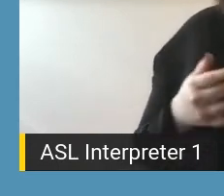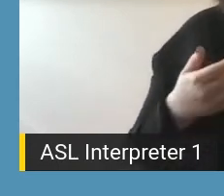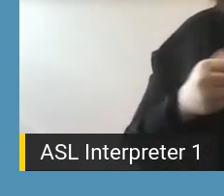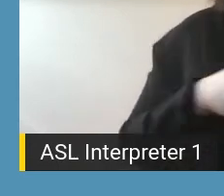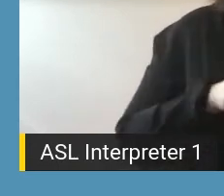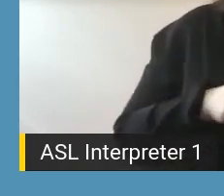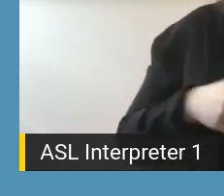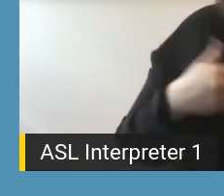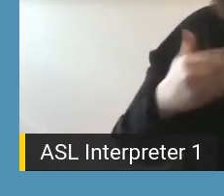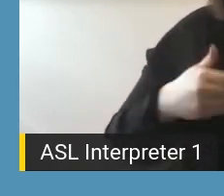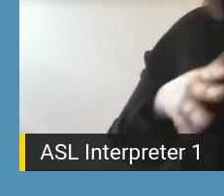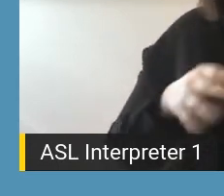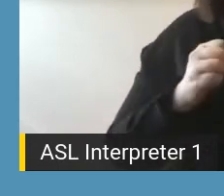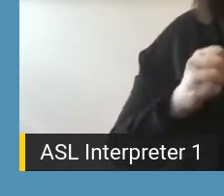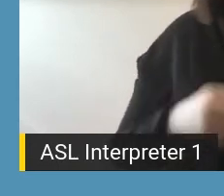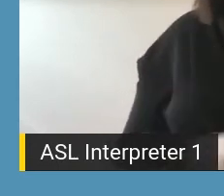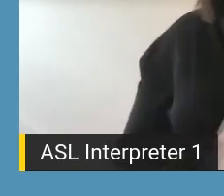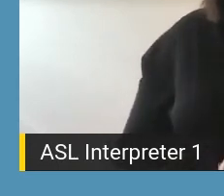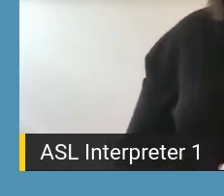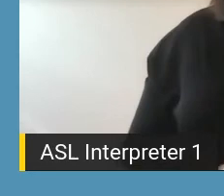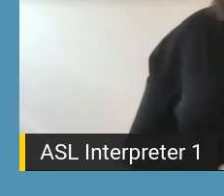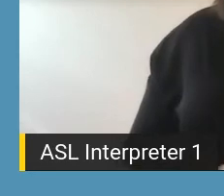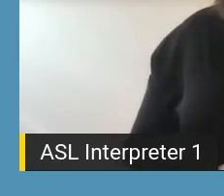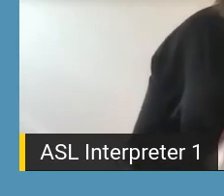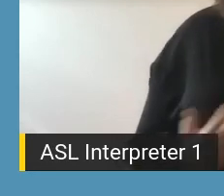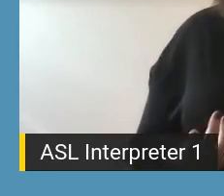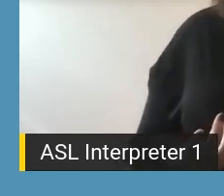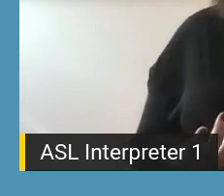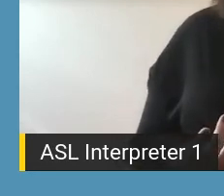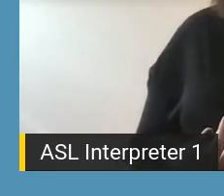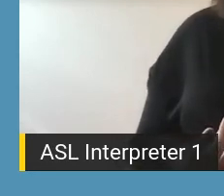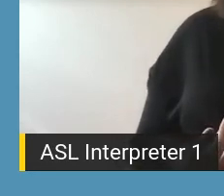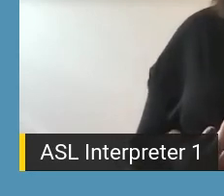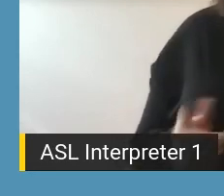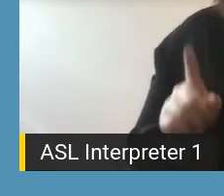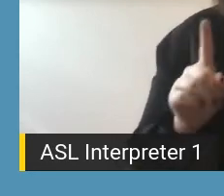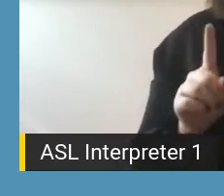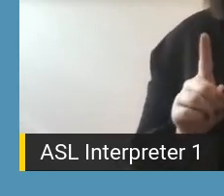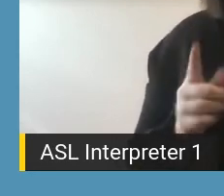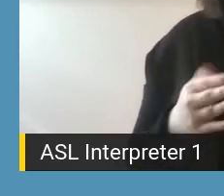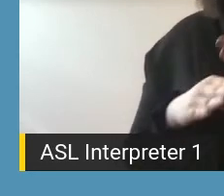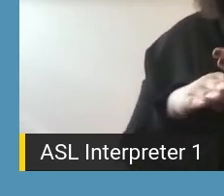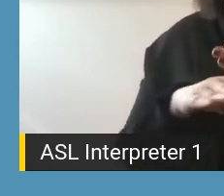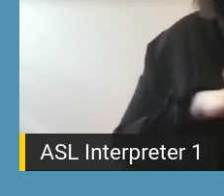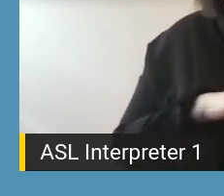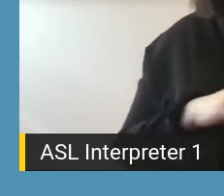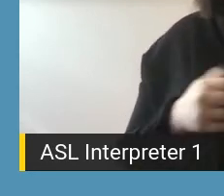accurate? So asking I guess after the fact do you actually provide a transcript of the